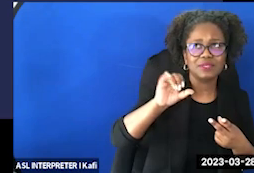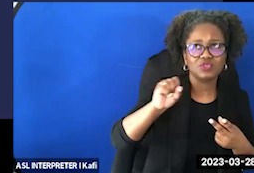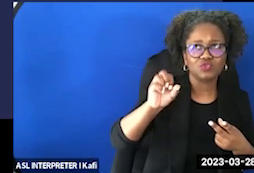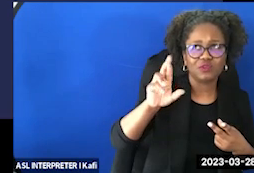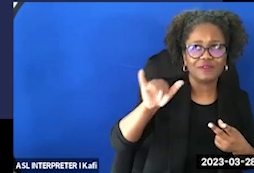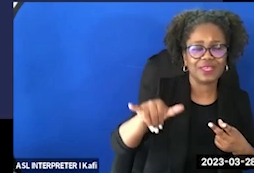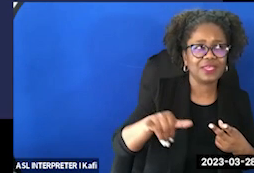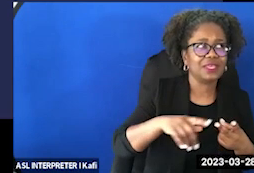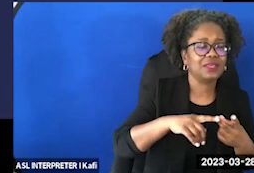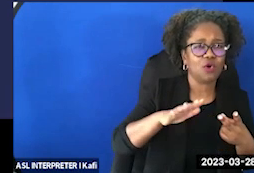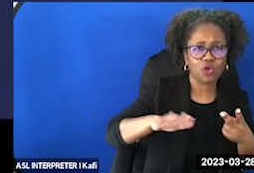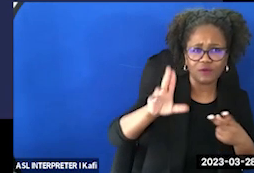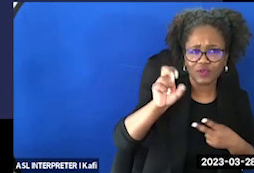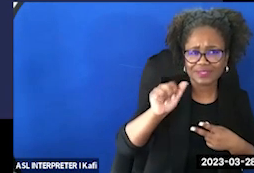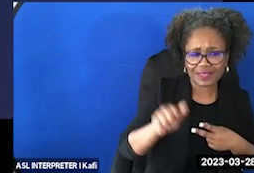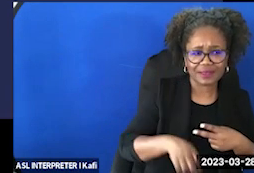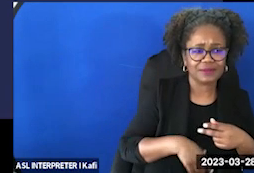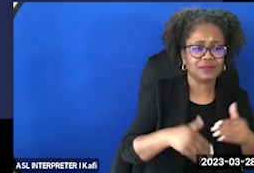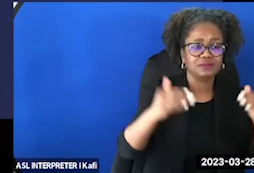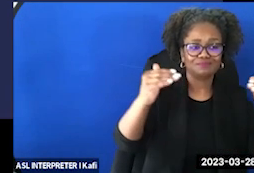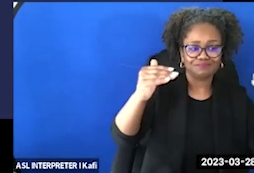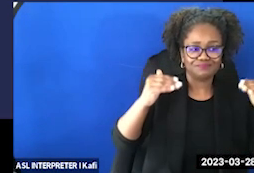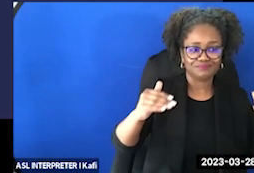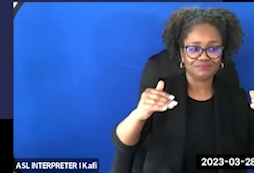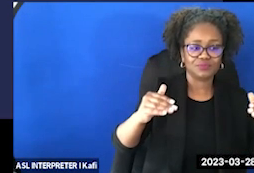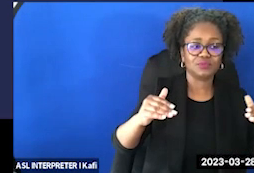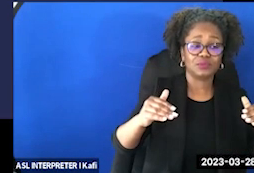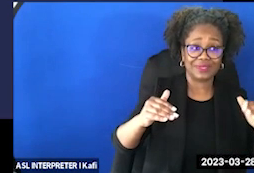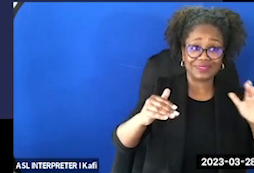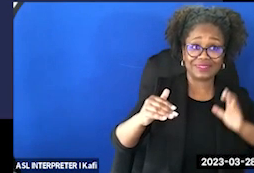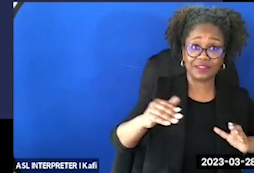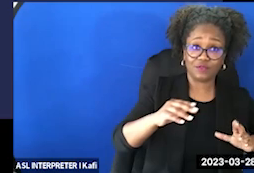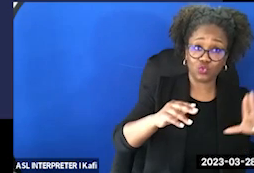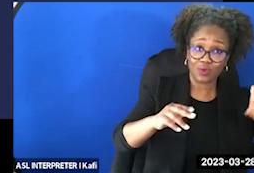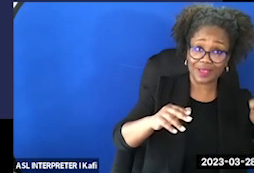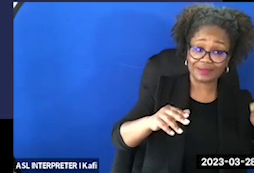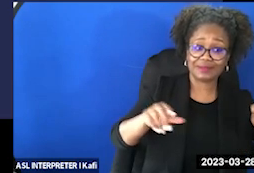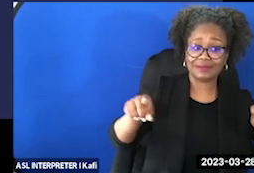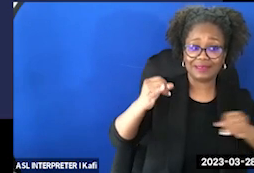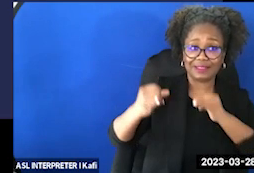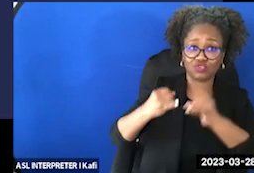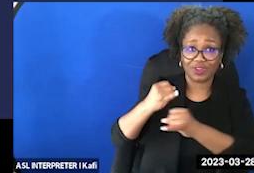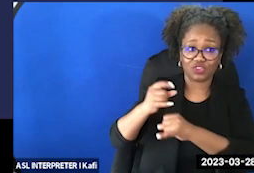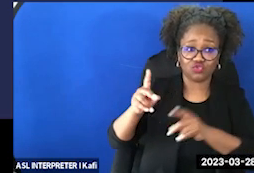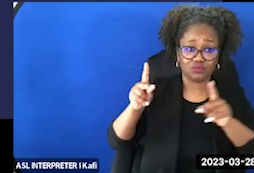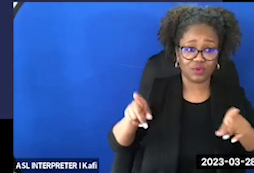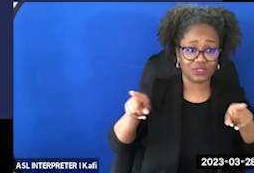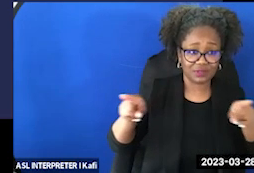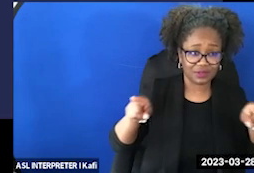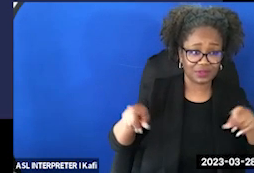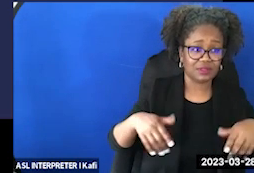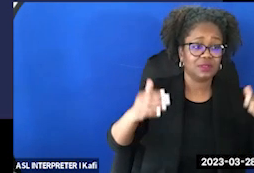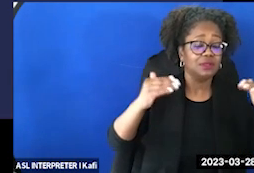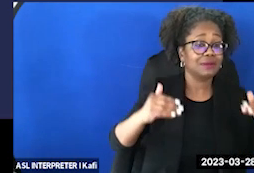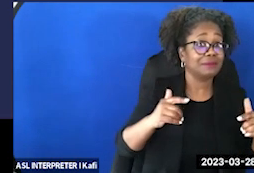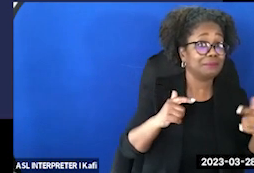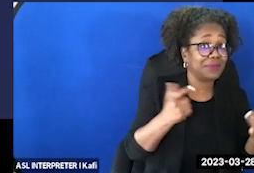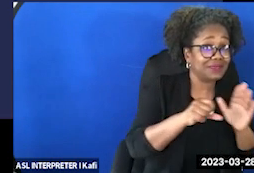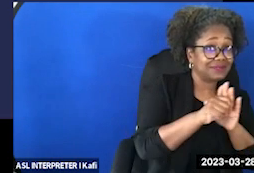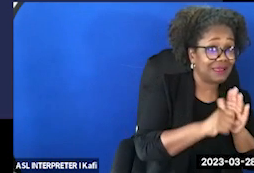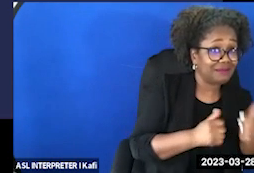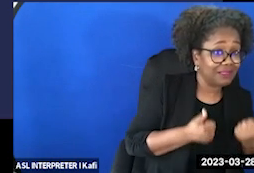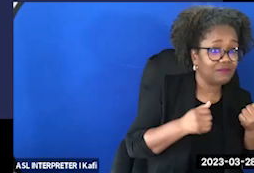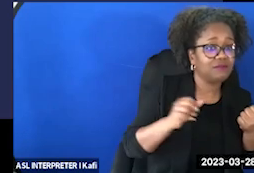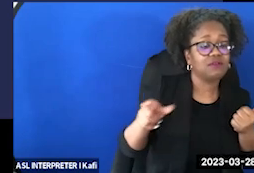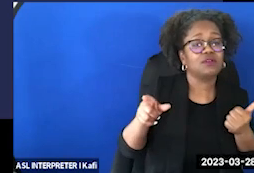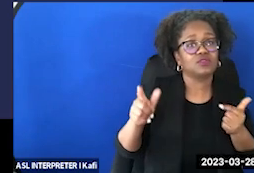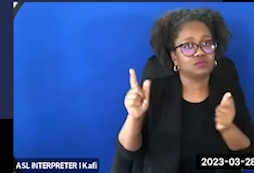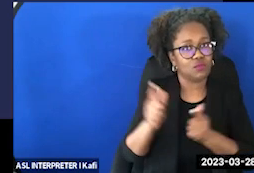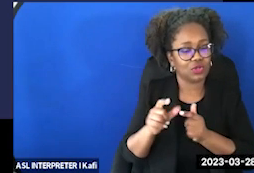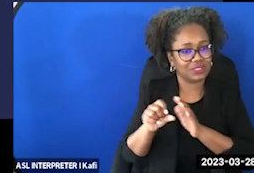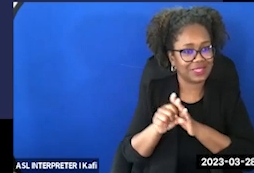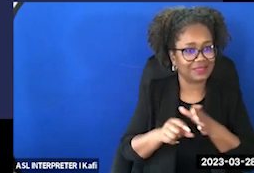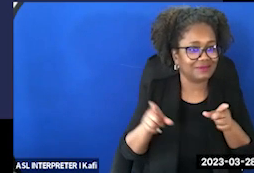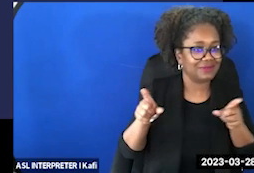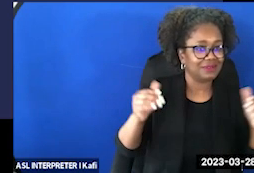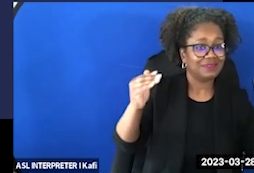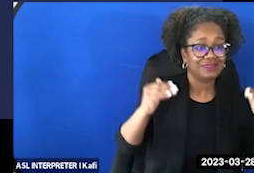Debbie Stine, Science & Technology Policy Academy: Then, of course, we have us citizens versus international. We have big States versus small States Coast State Coast States on the coast versus middle of the country Northern versus Southern West versus East